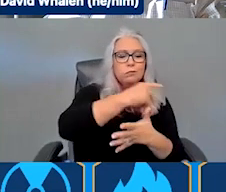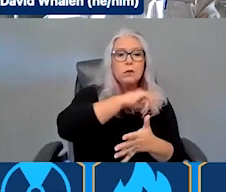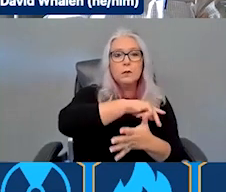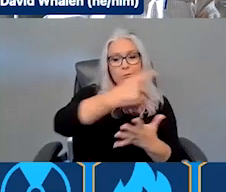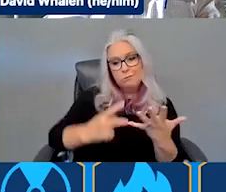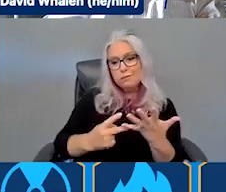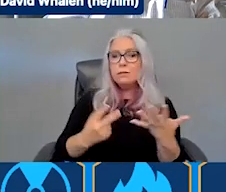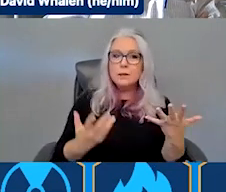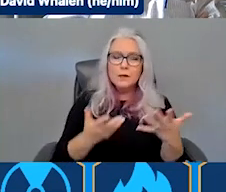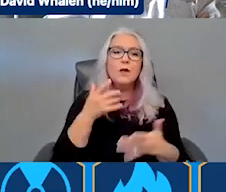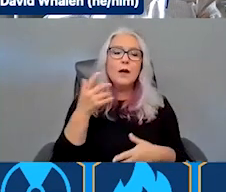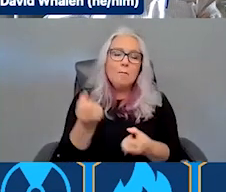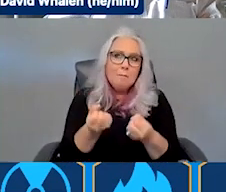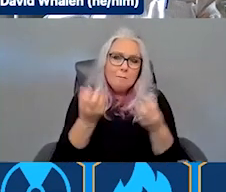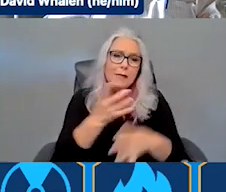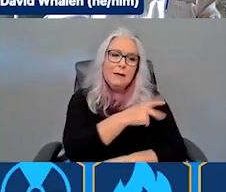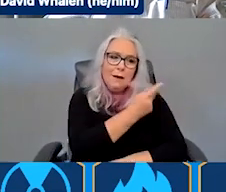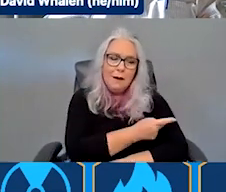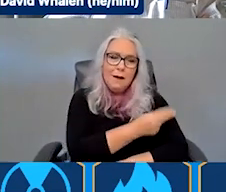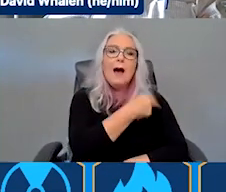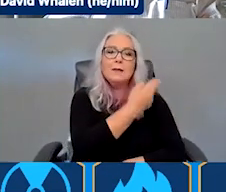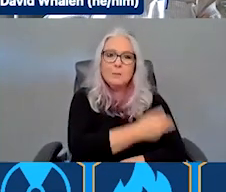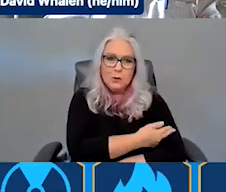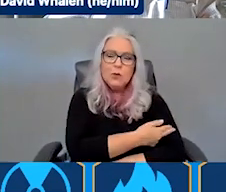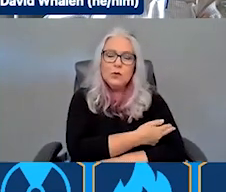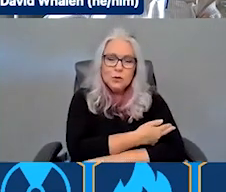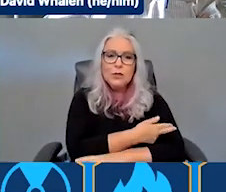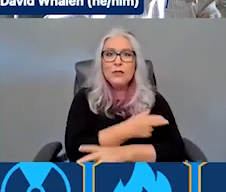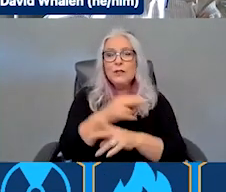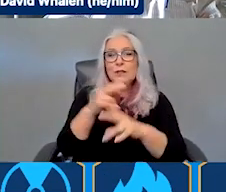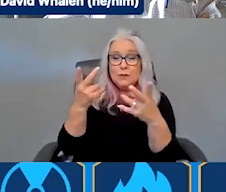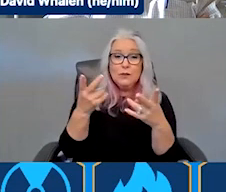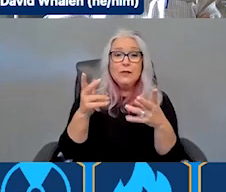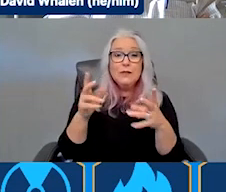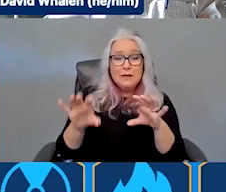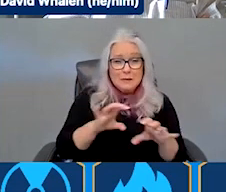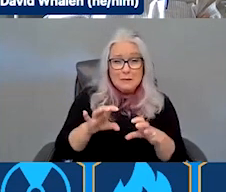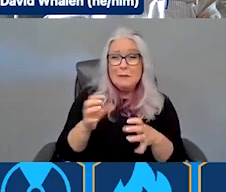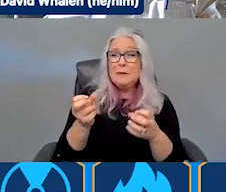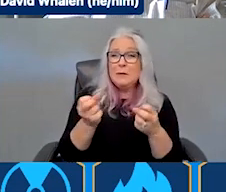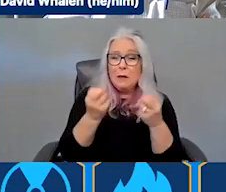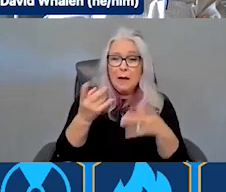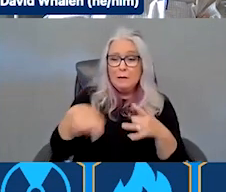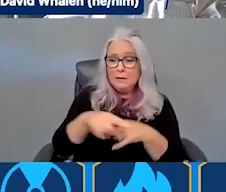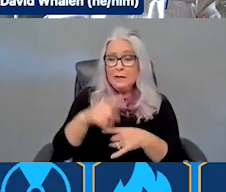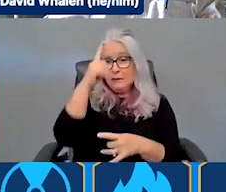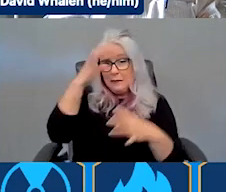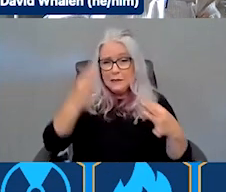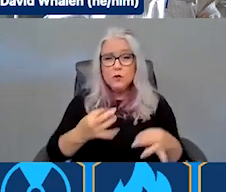considered this. I think that was a global consideration too. But I studied U.S. triage protocols more. And then prognosis for a